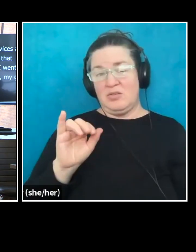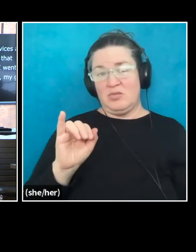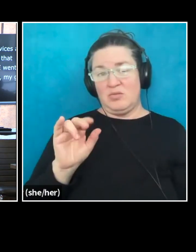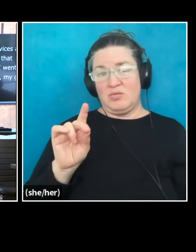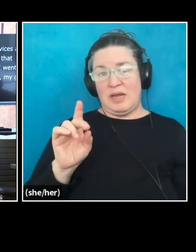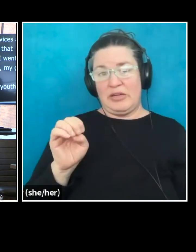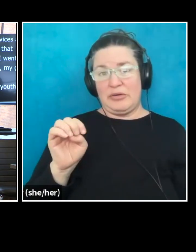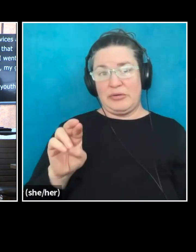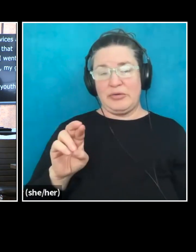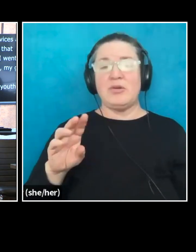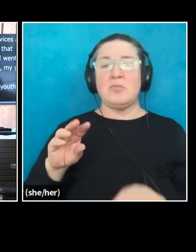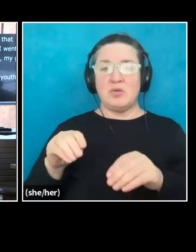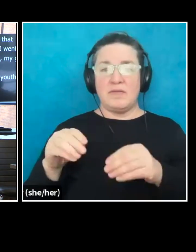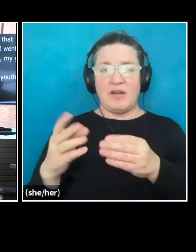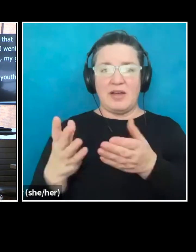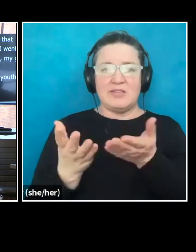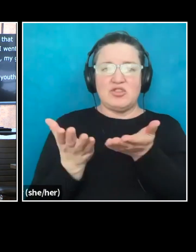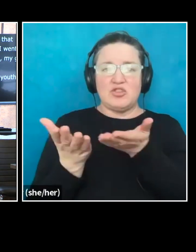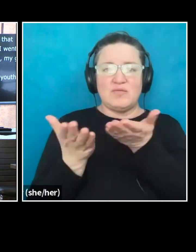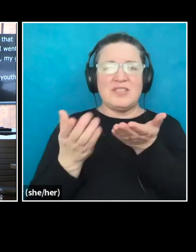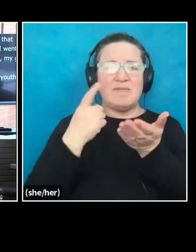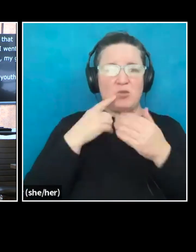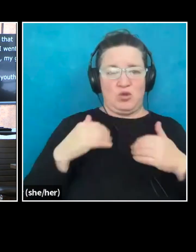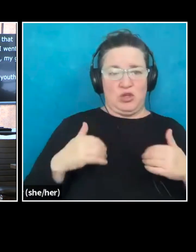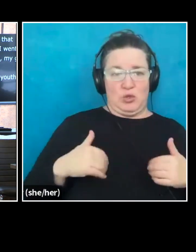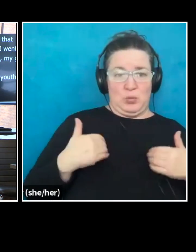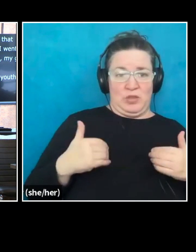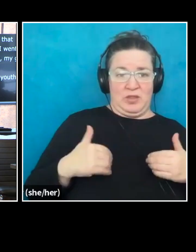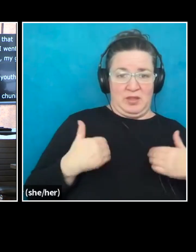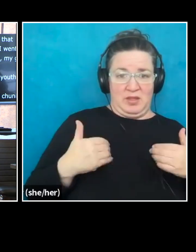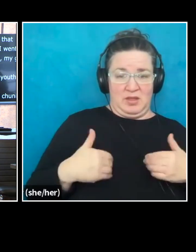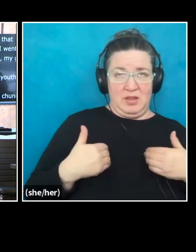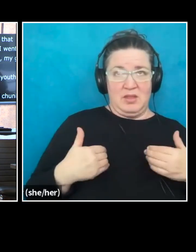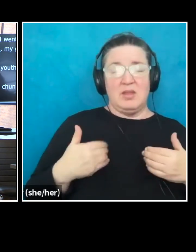a good chunk of their lives and families who rely on transit as well and and to get there